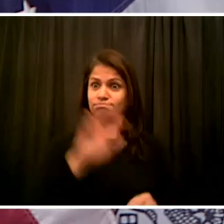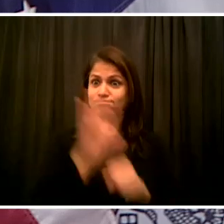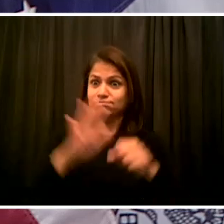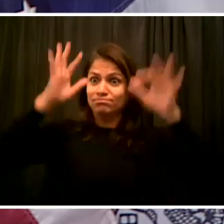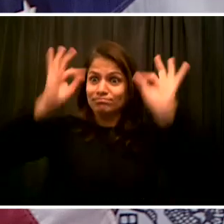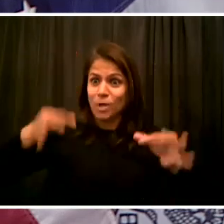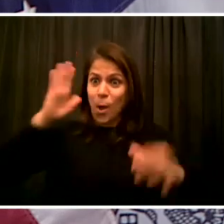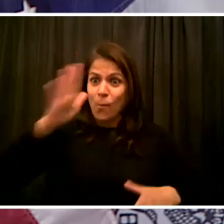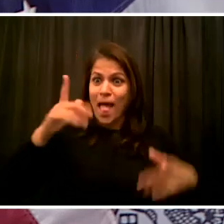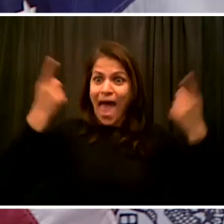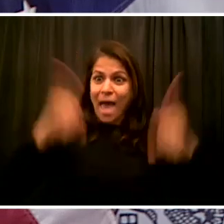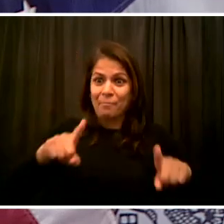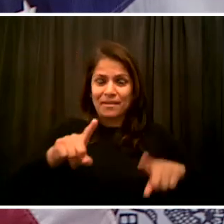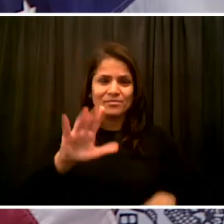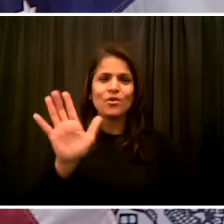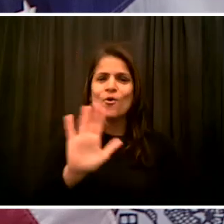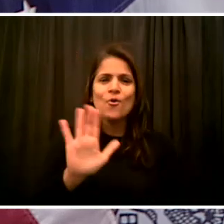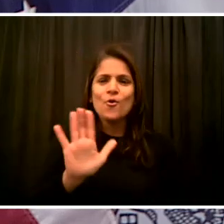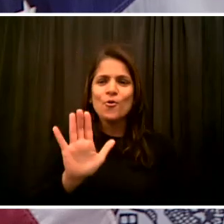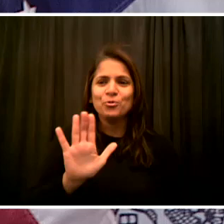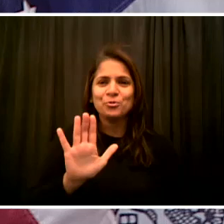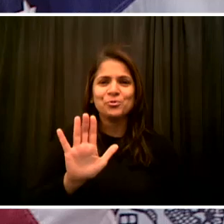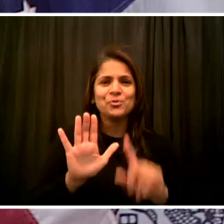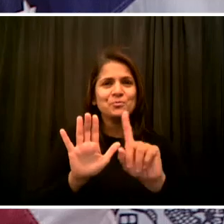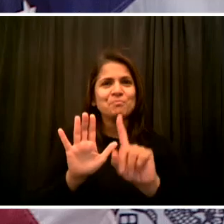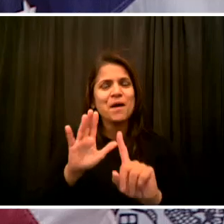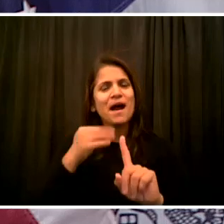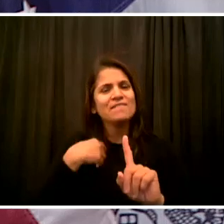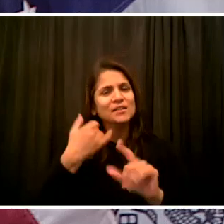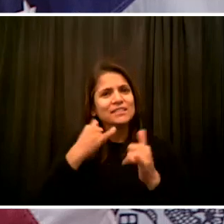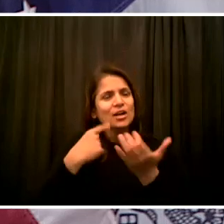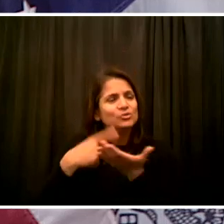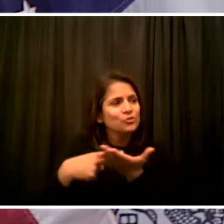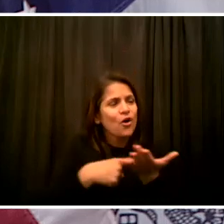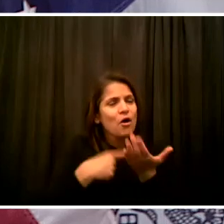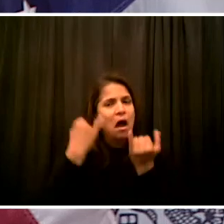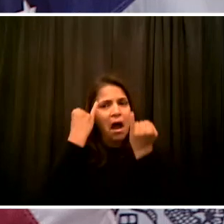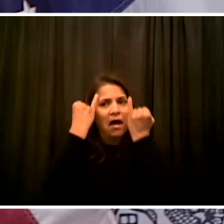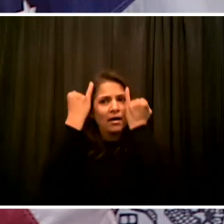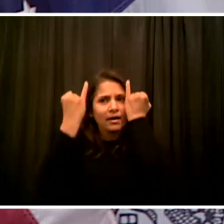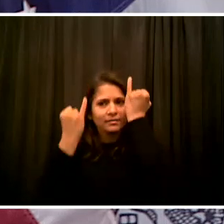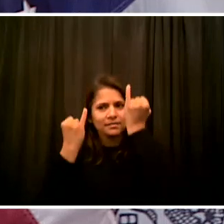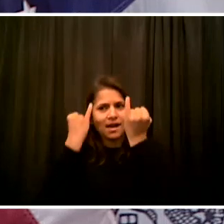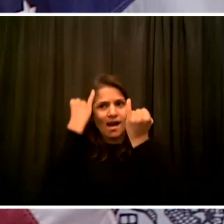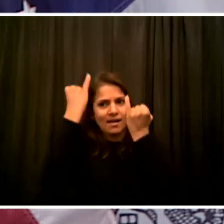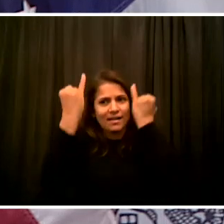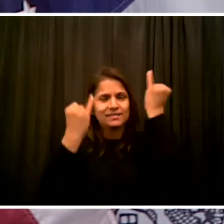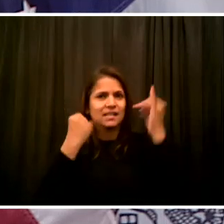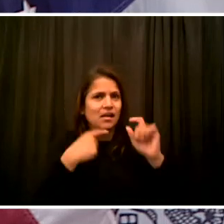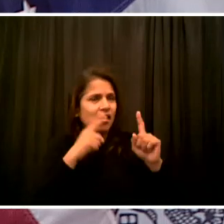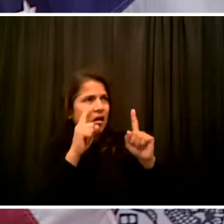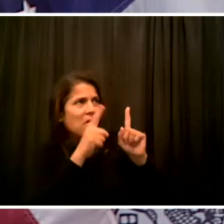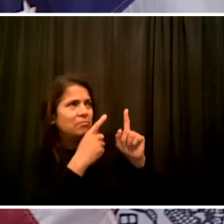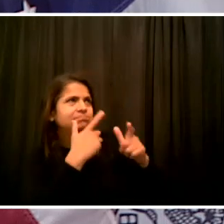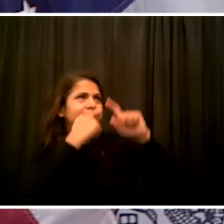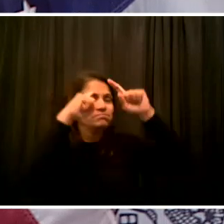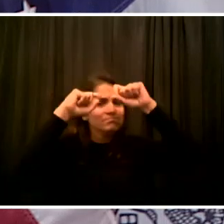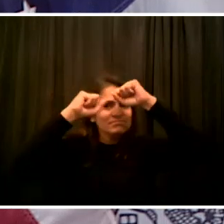I WANT US TO REALLY LO DCKOWN STEP-BY-STEP WHAT WE'RE GOING TO DO AND HOW IT AFFECTES A CH INDUSTRY.